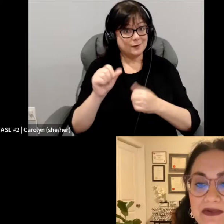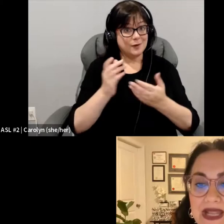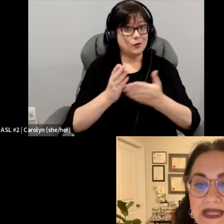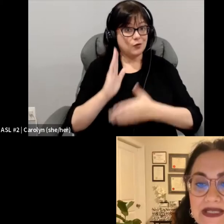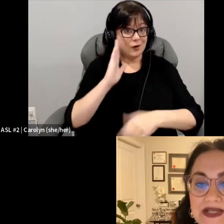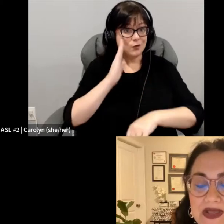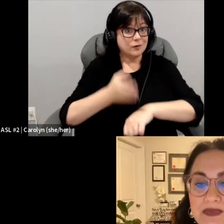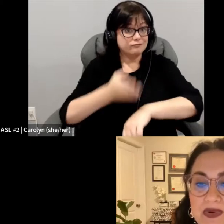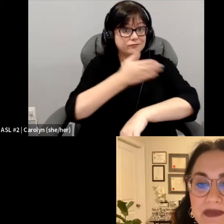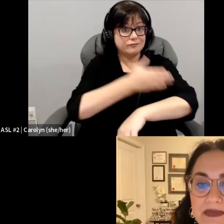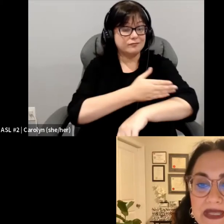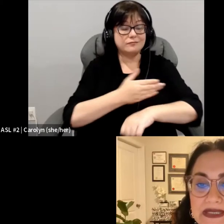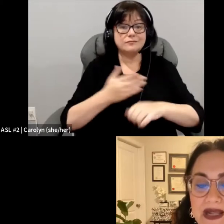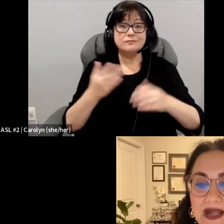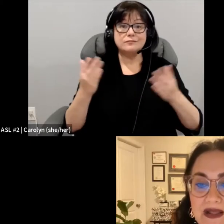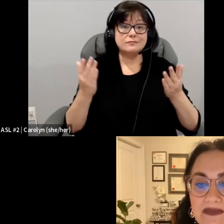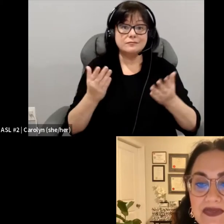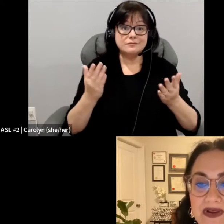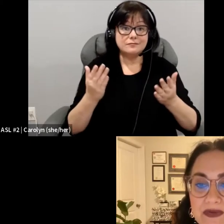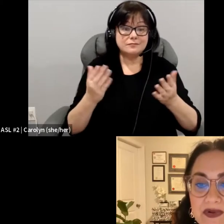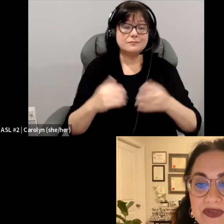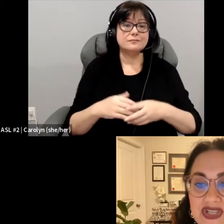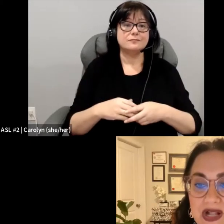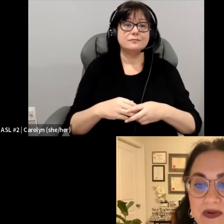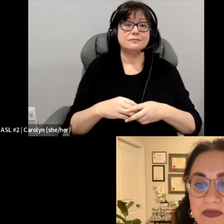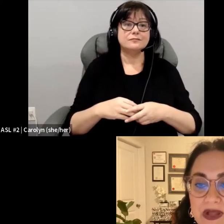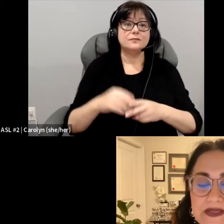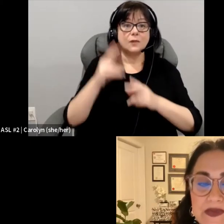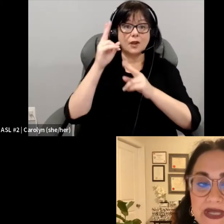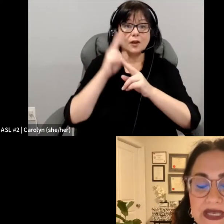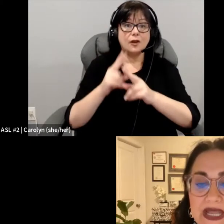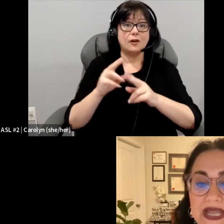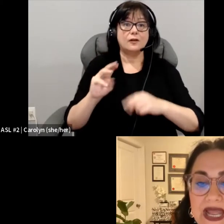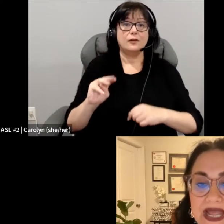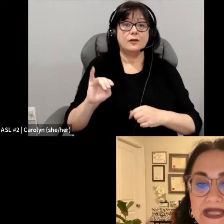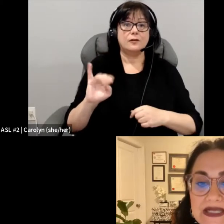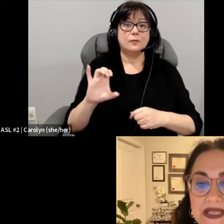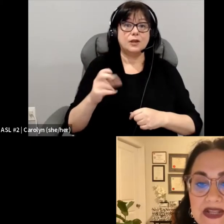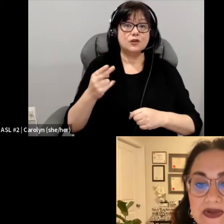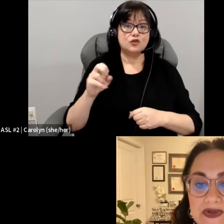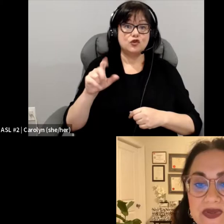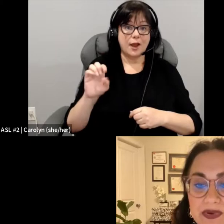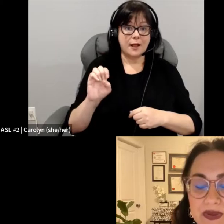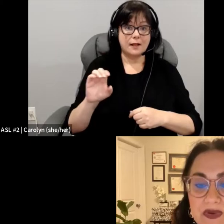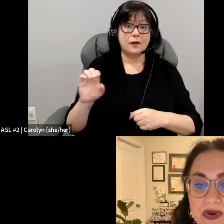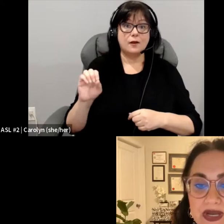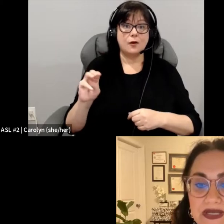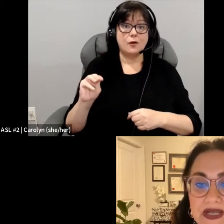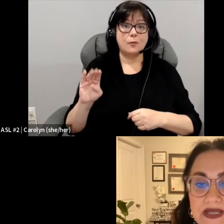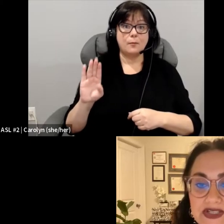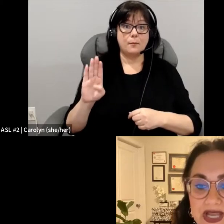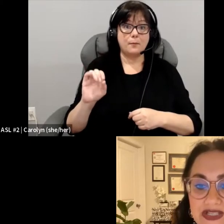THAT RELATES TO THE APPOINTMENT OF THE HONOURABLE MICHELLE AS THE NEW SUPREME COURT JUDGE.